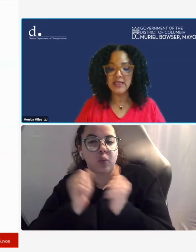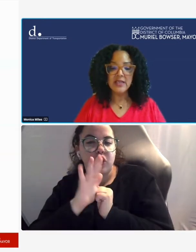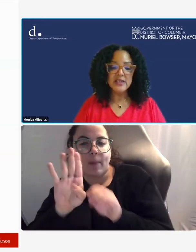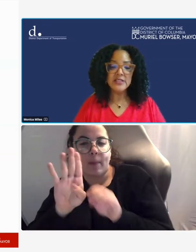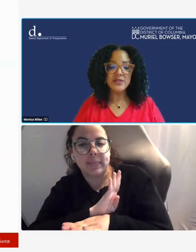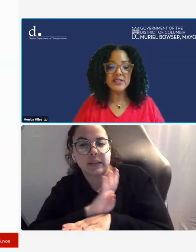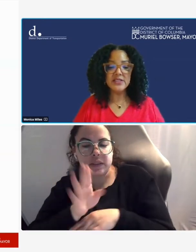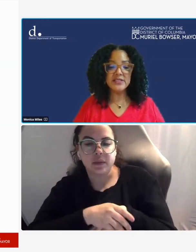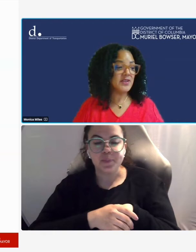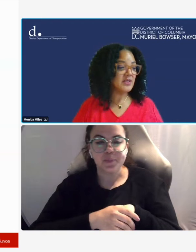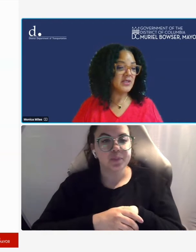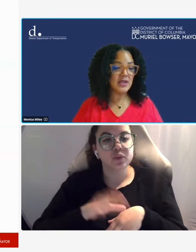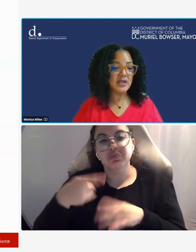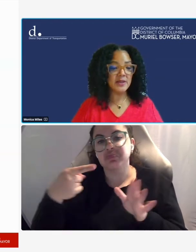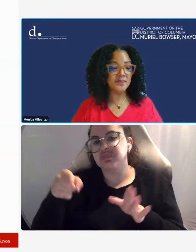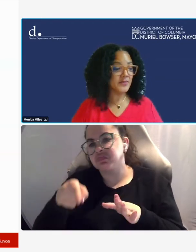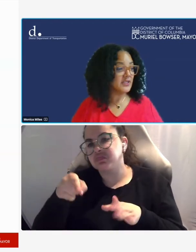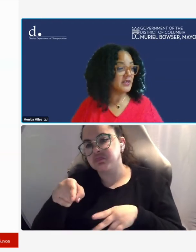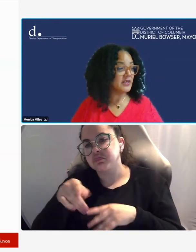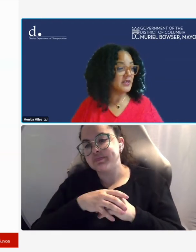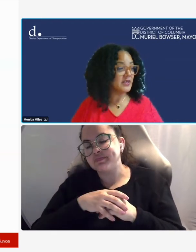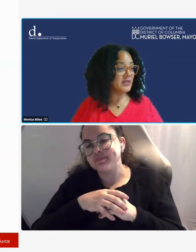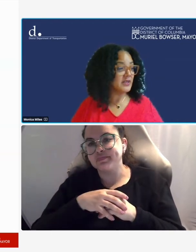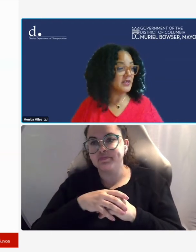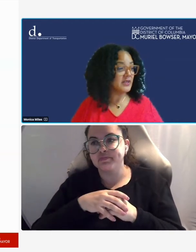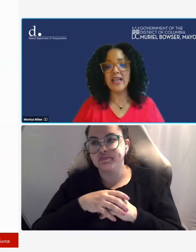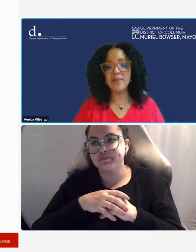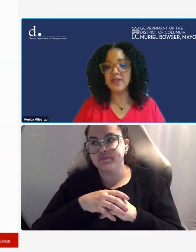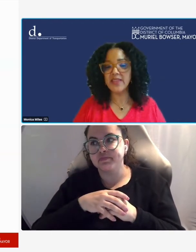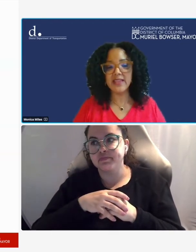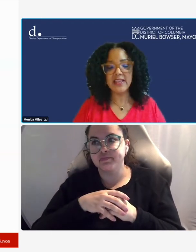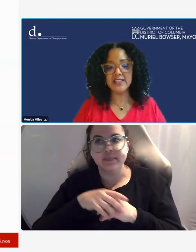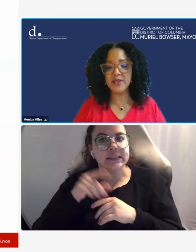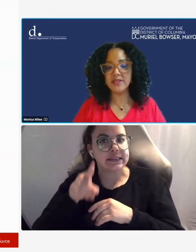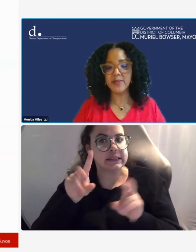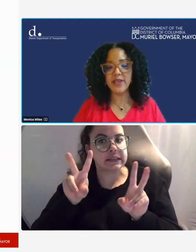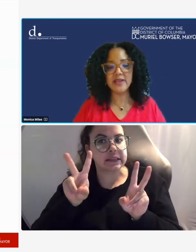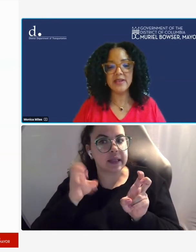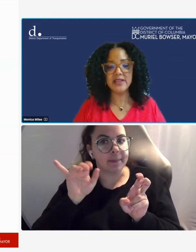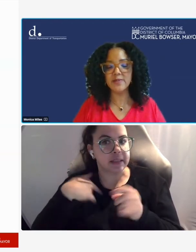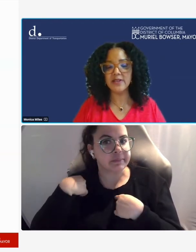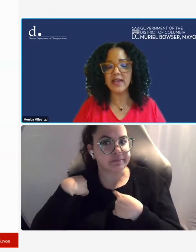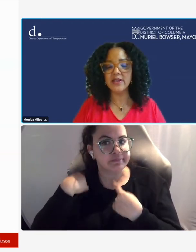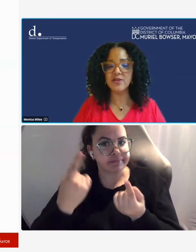so this is definitely um you know a a topic that has been debated and has been done over